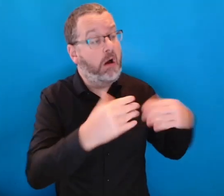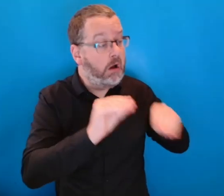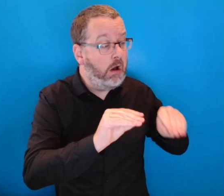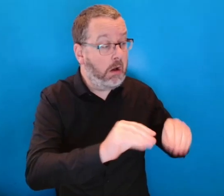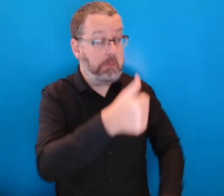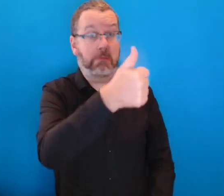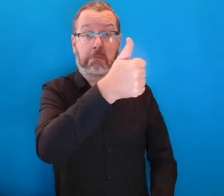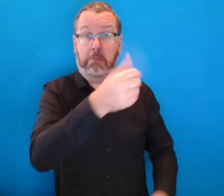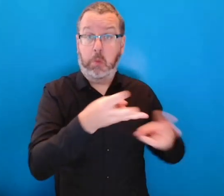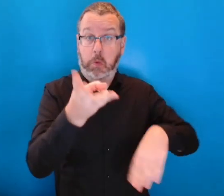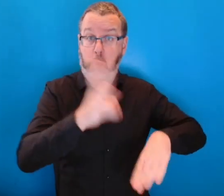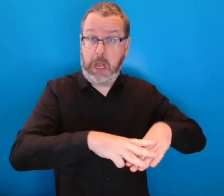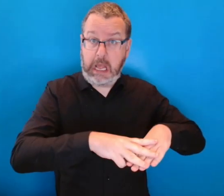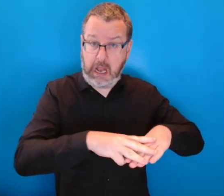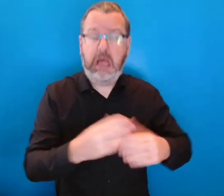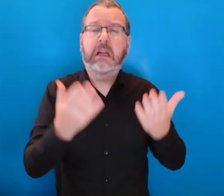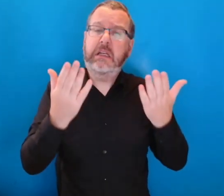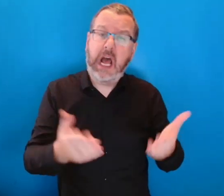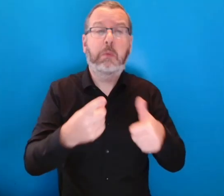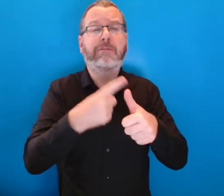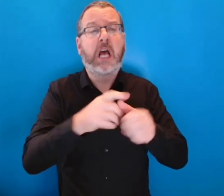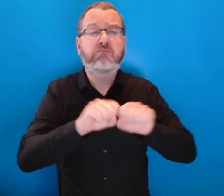and "could accommodate a few Boarders of that description,